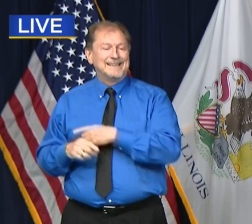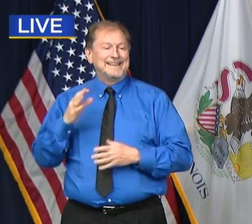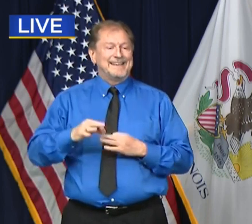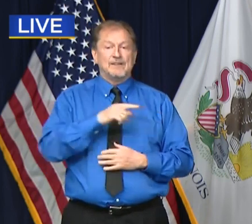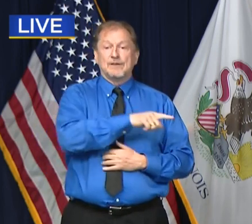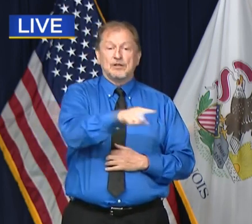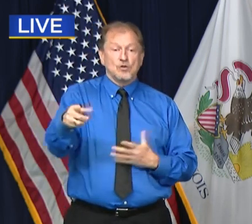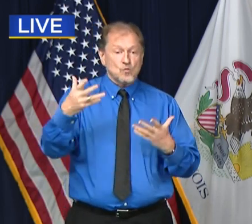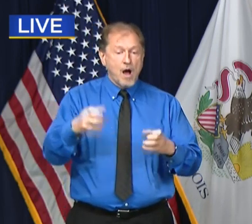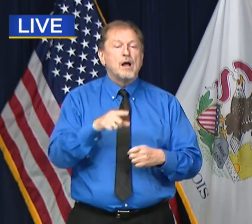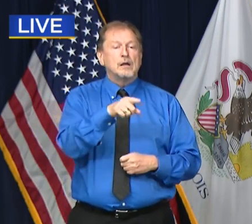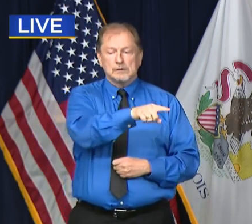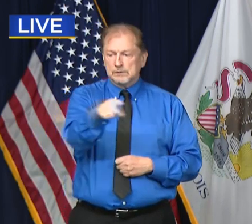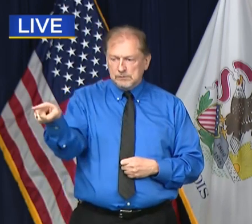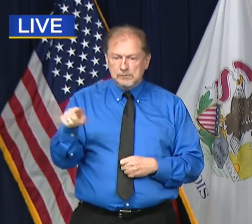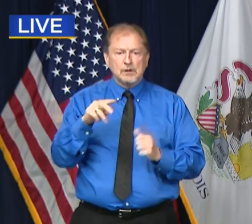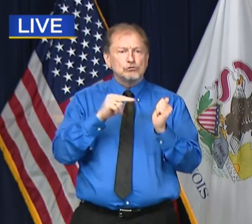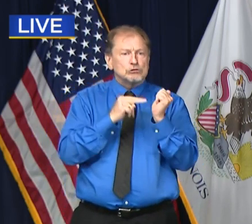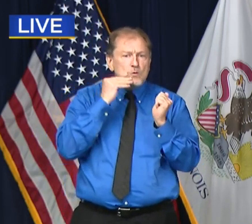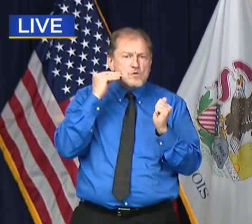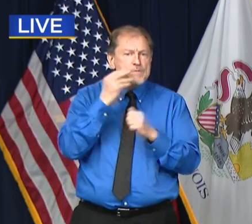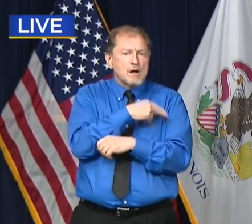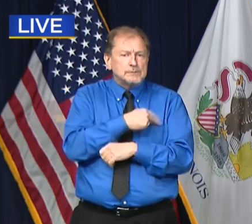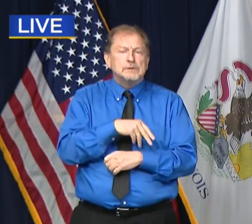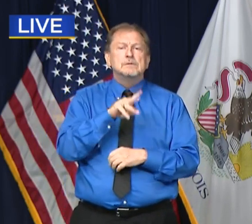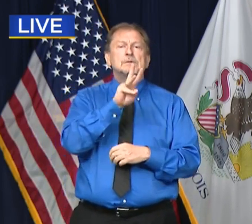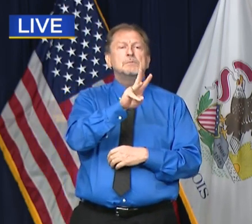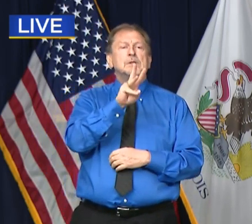FACILITY THEY ARE AVAILABLE 24 SEVEN TO REGISTER THESE